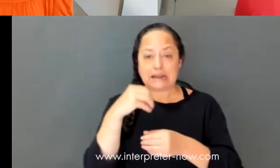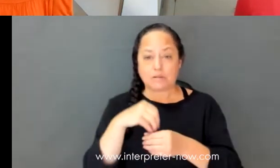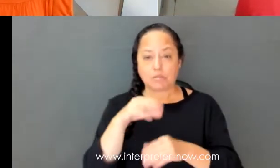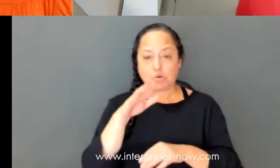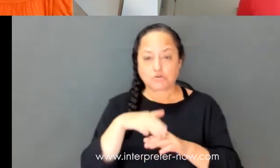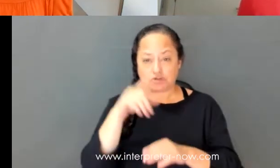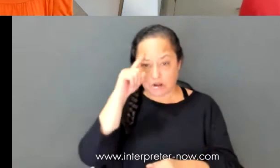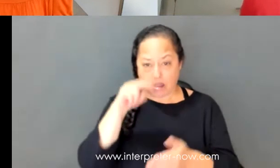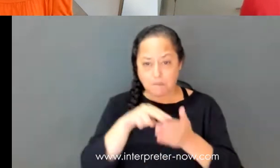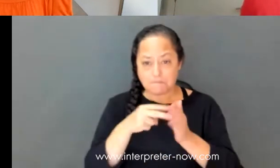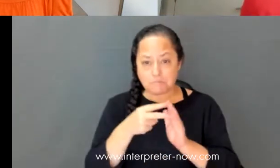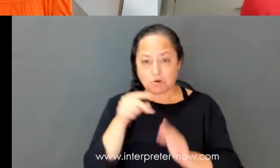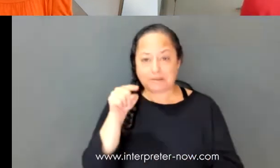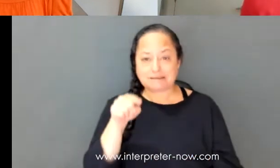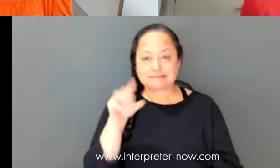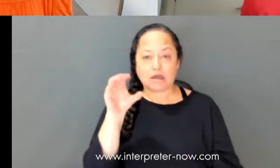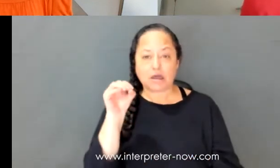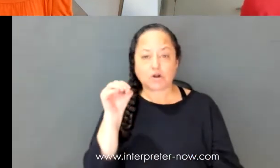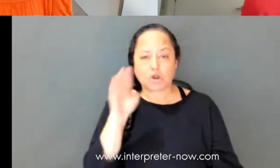It will give you more information about my book.